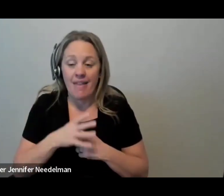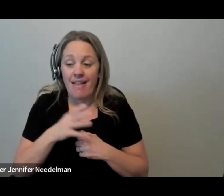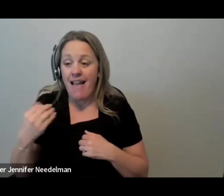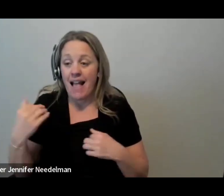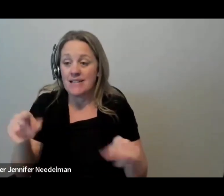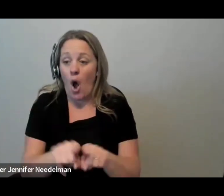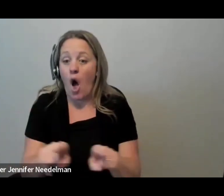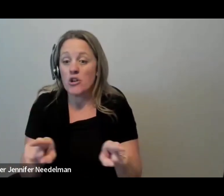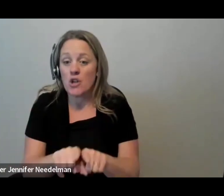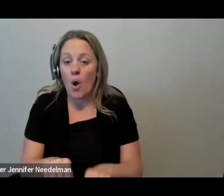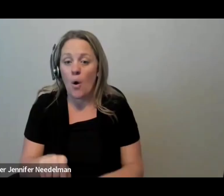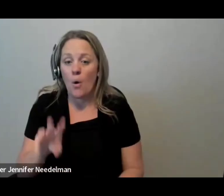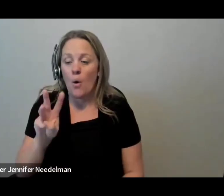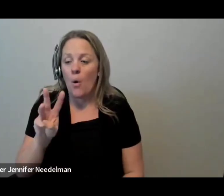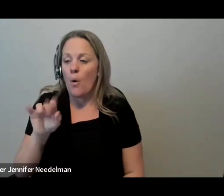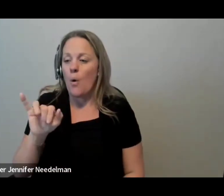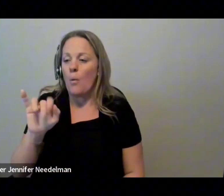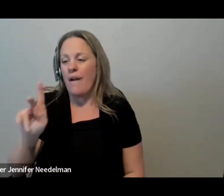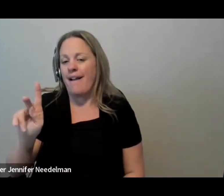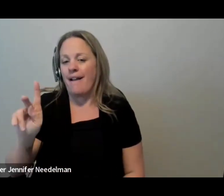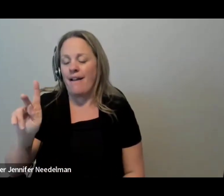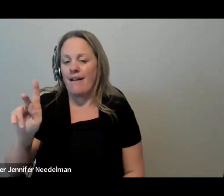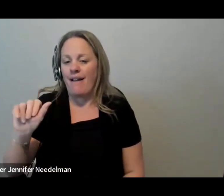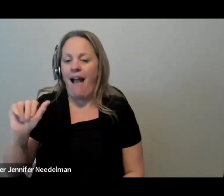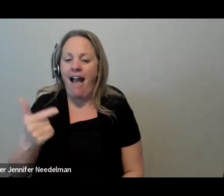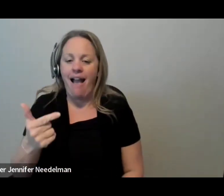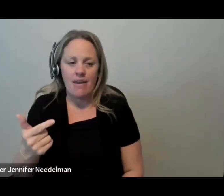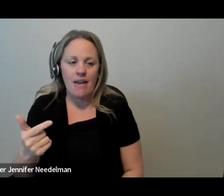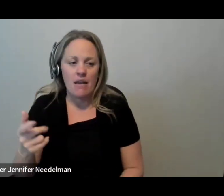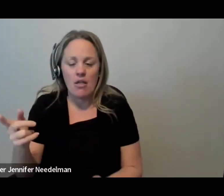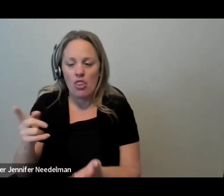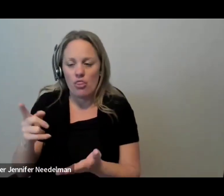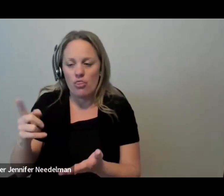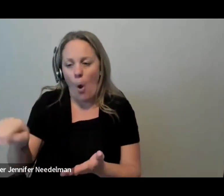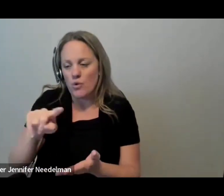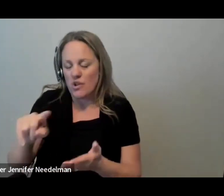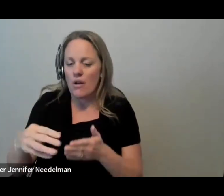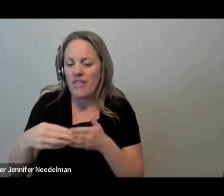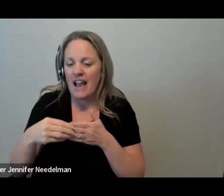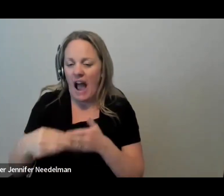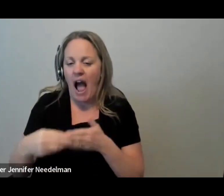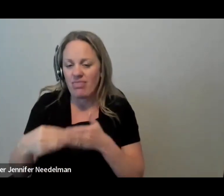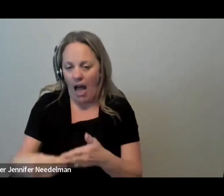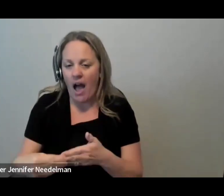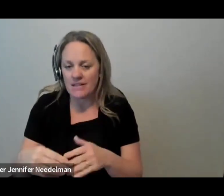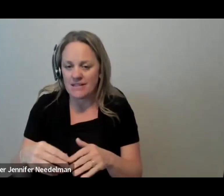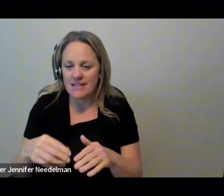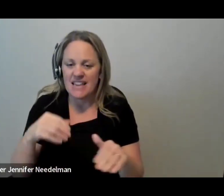before, WCAG, W-C-A-G, Those are the guidelines that all accessibility decisions are based on.